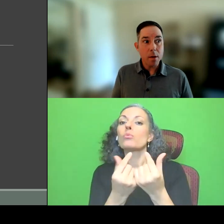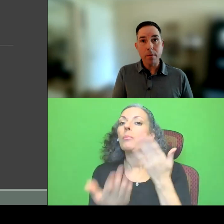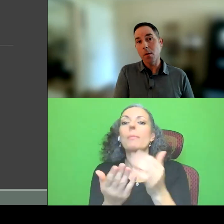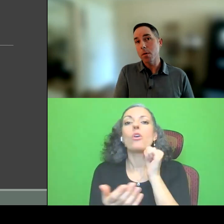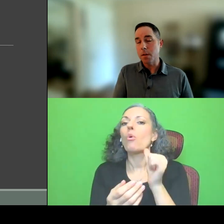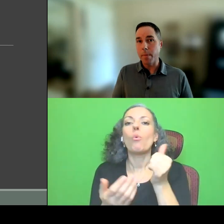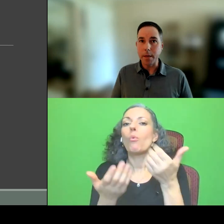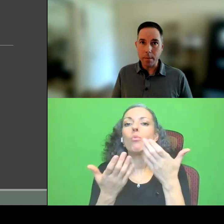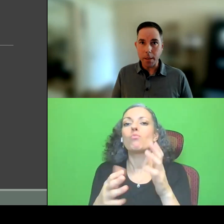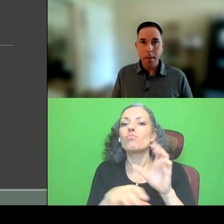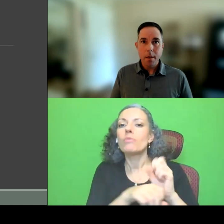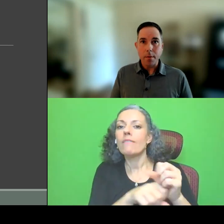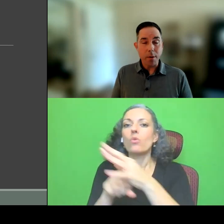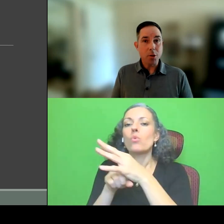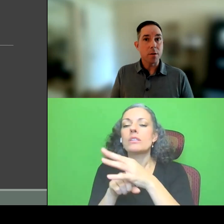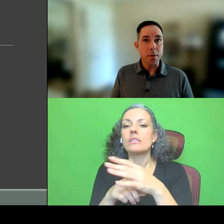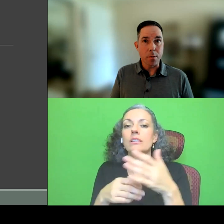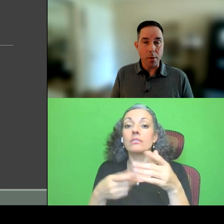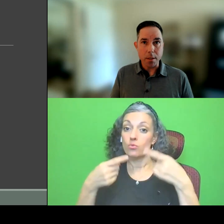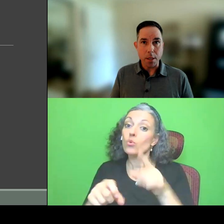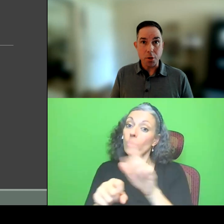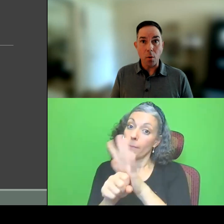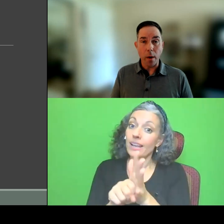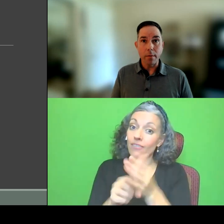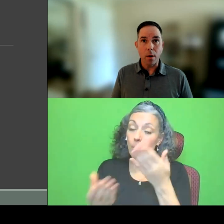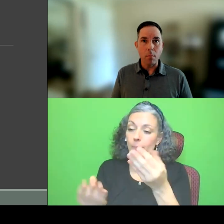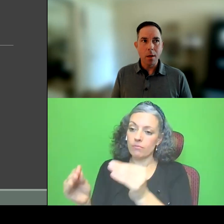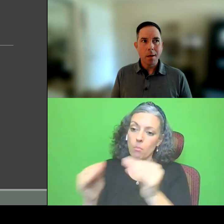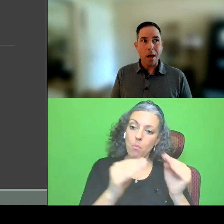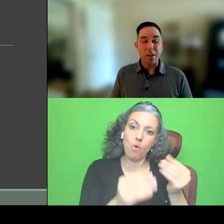Maybe over the course of the pandemic there's been a shift in your organization away from